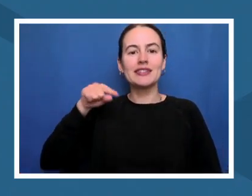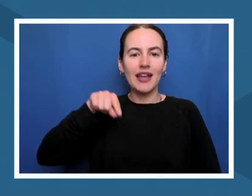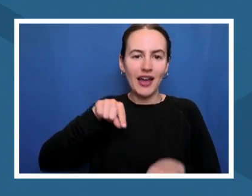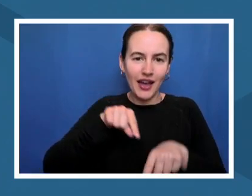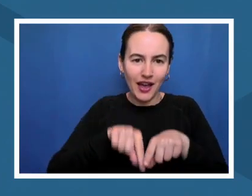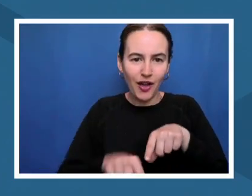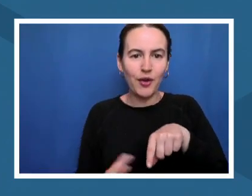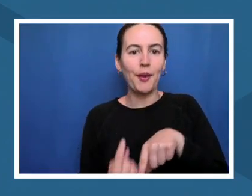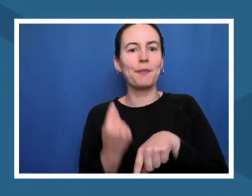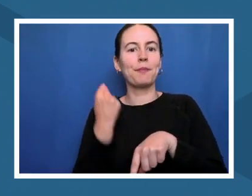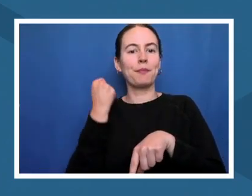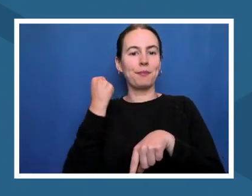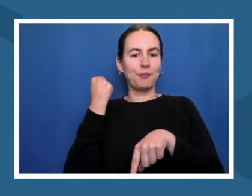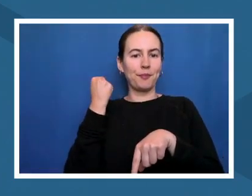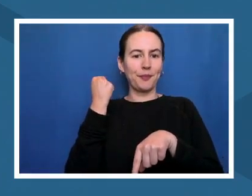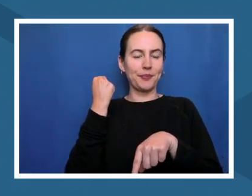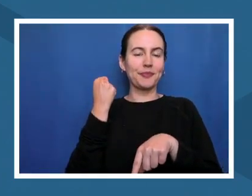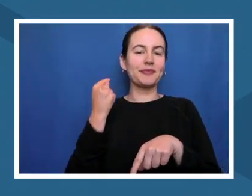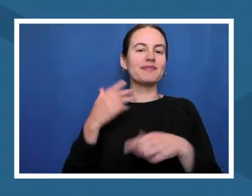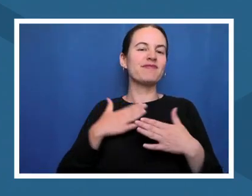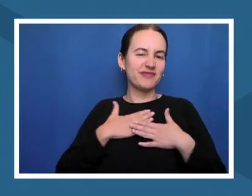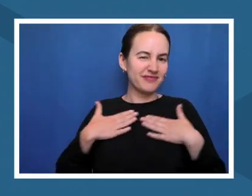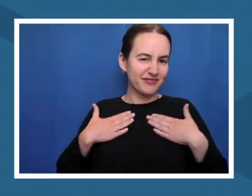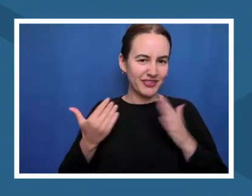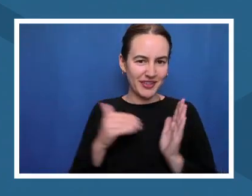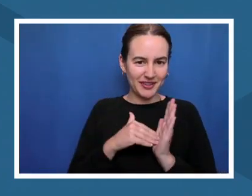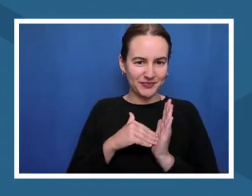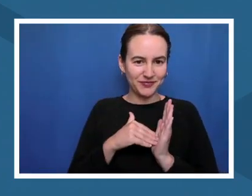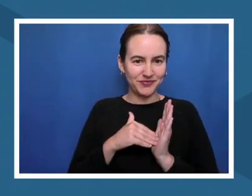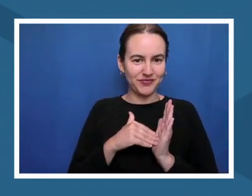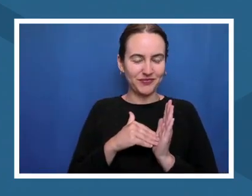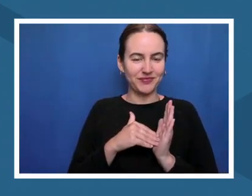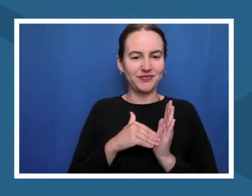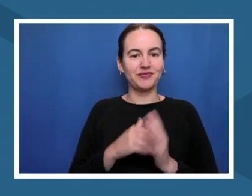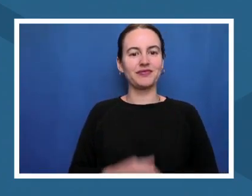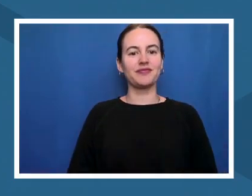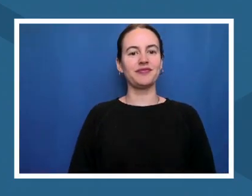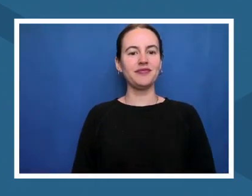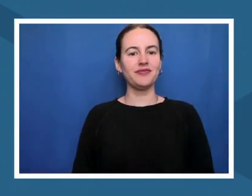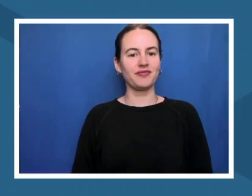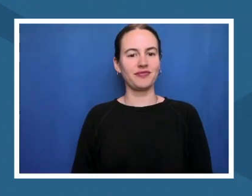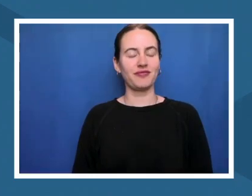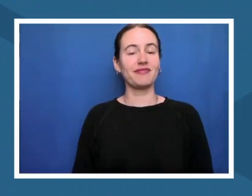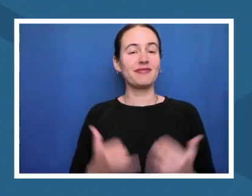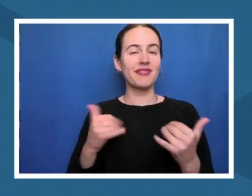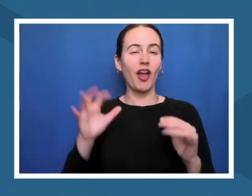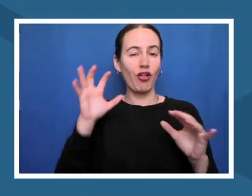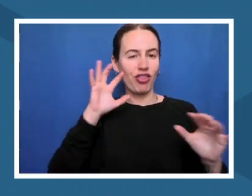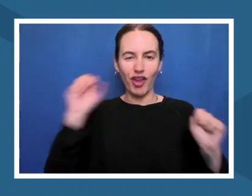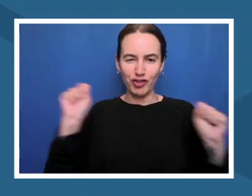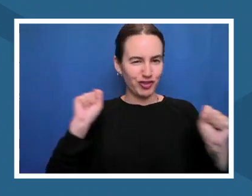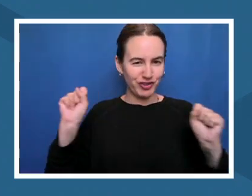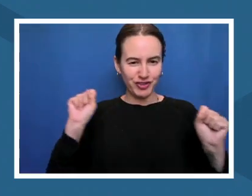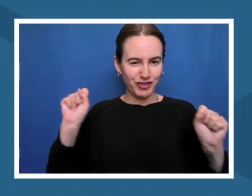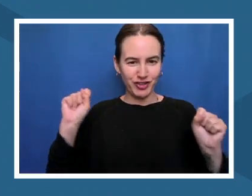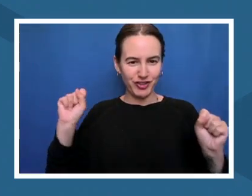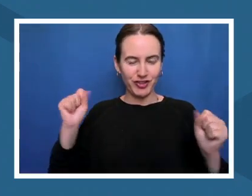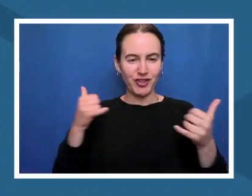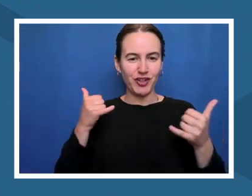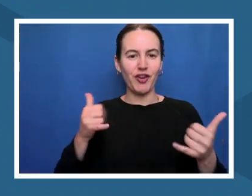heavy rain drops on your chest and in the distance we hear the thunder